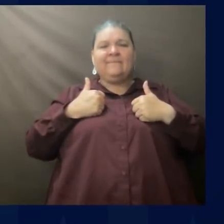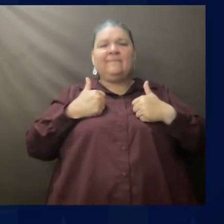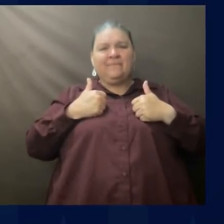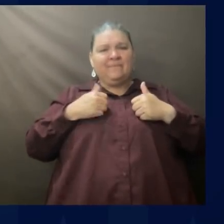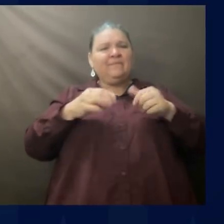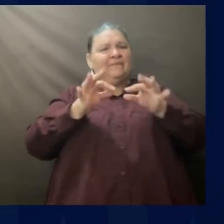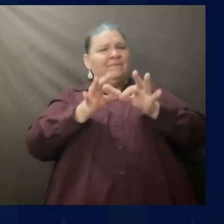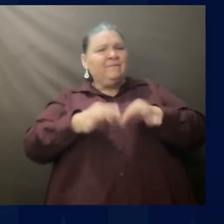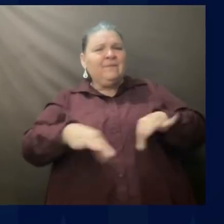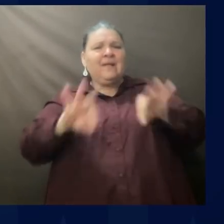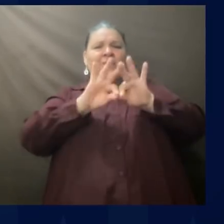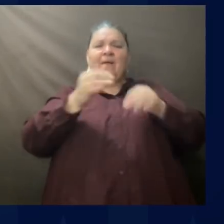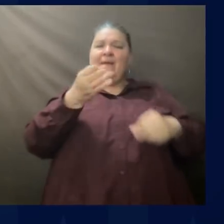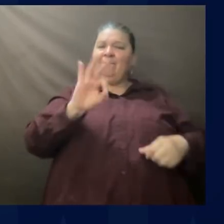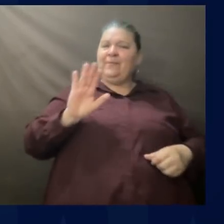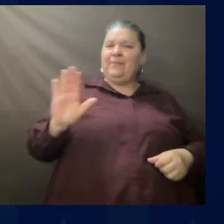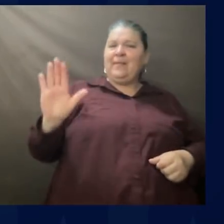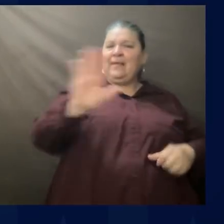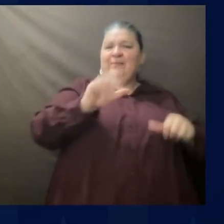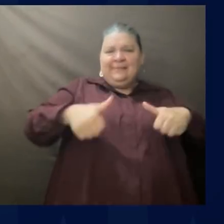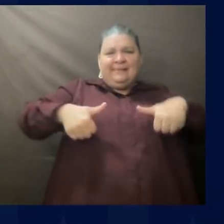And never forget the idea that is America.